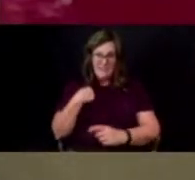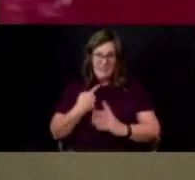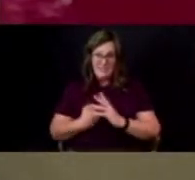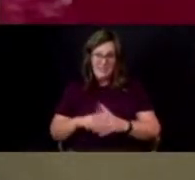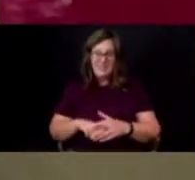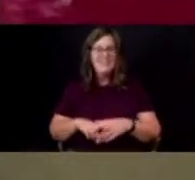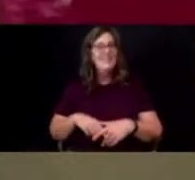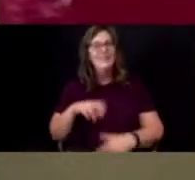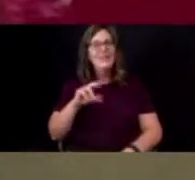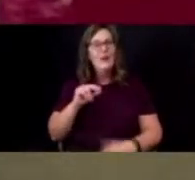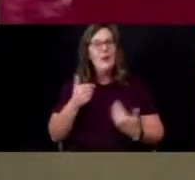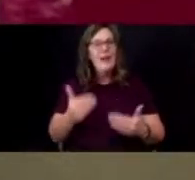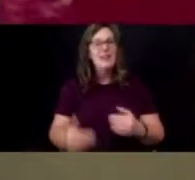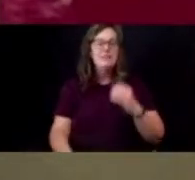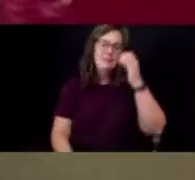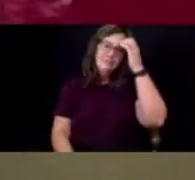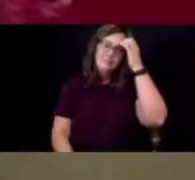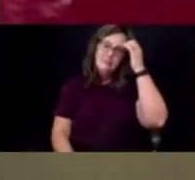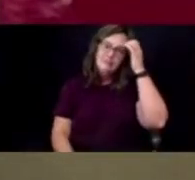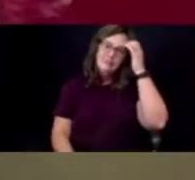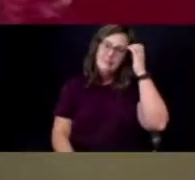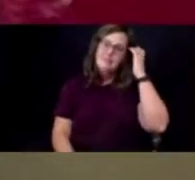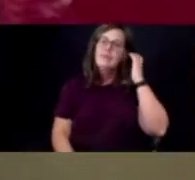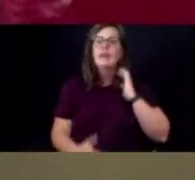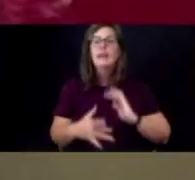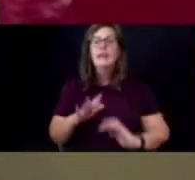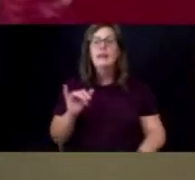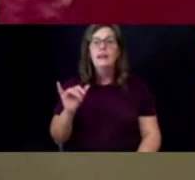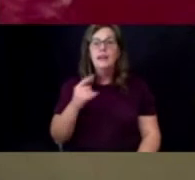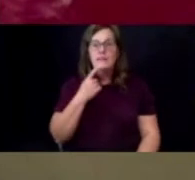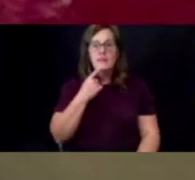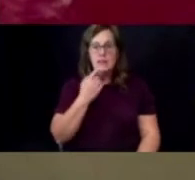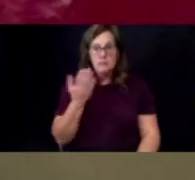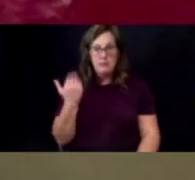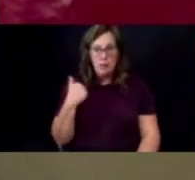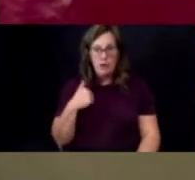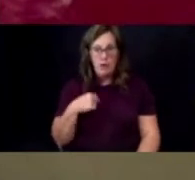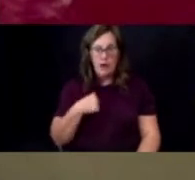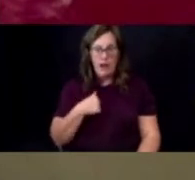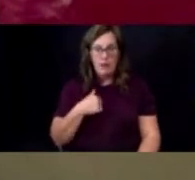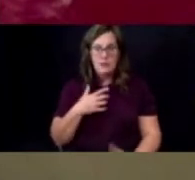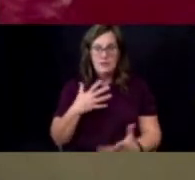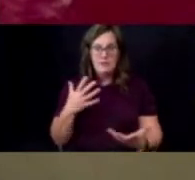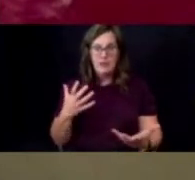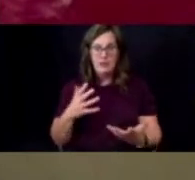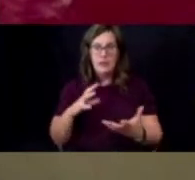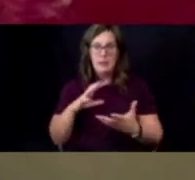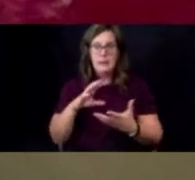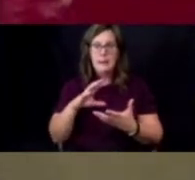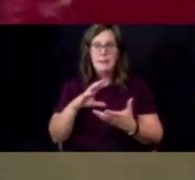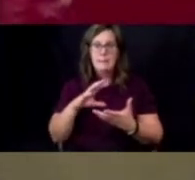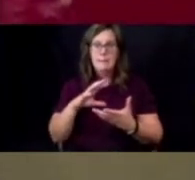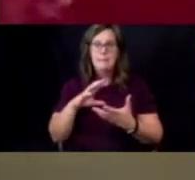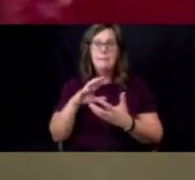thank you so as i've shaped before uh you know i very mixed person you know my mom's a filipina and